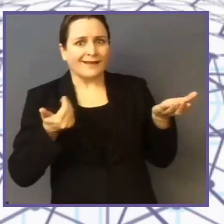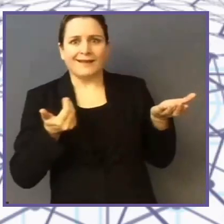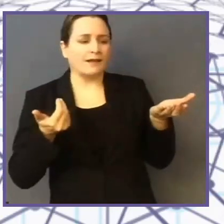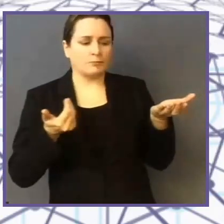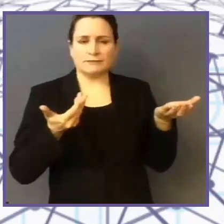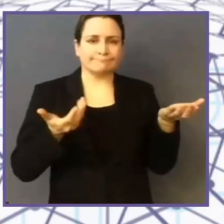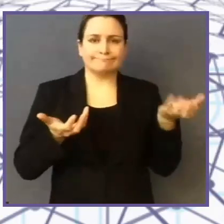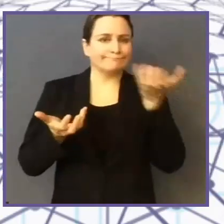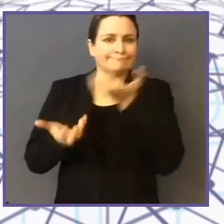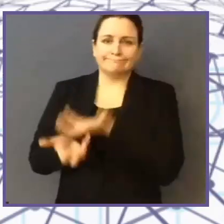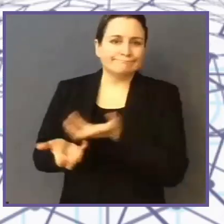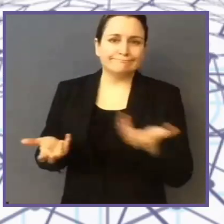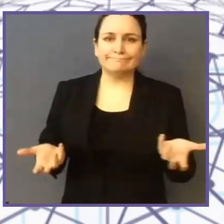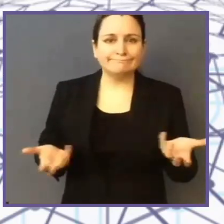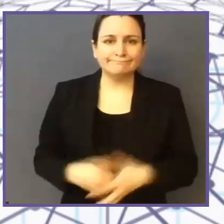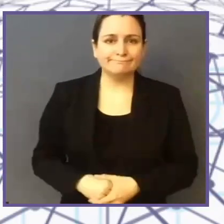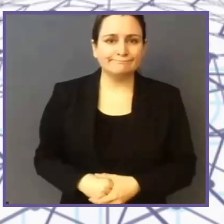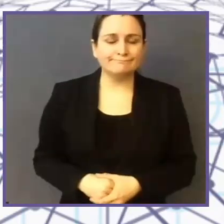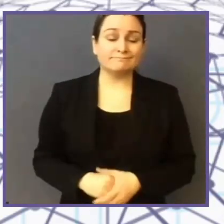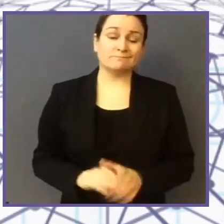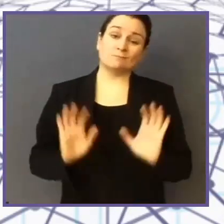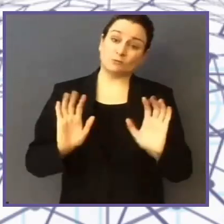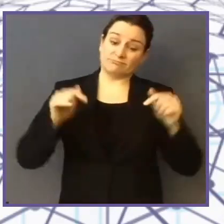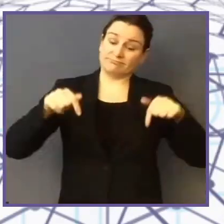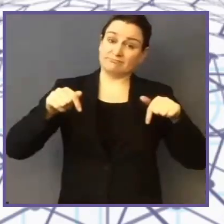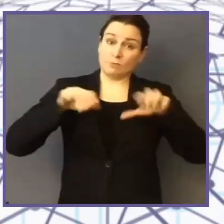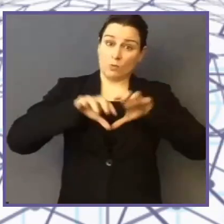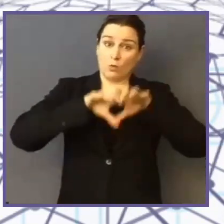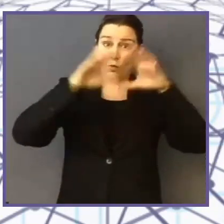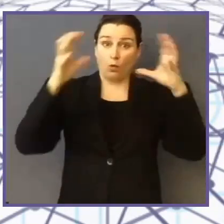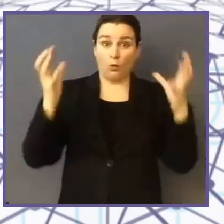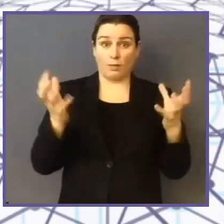For those of us living in the Global South, we have seen various ways in which access